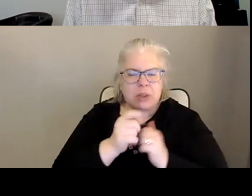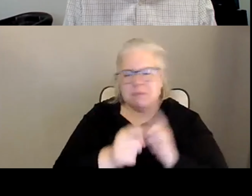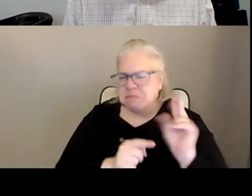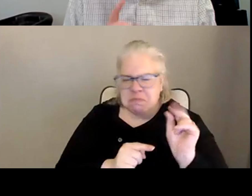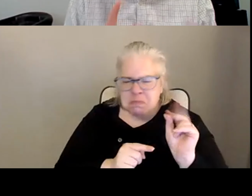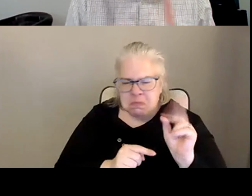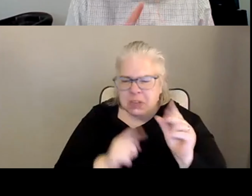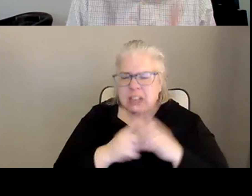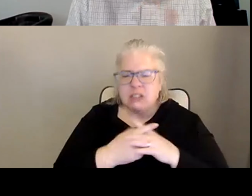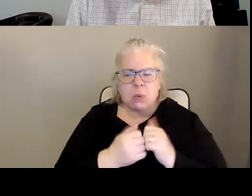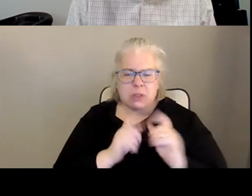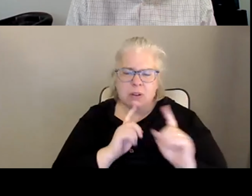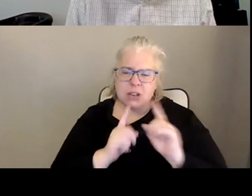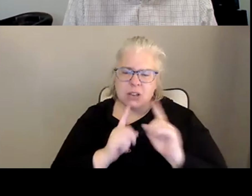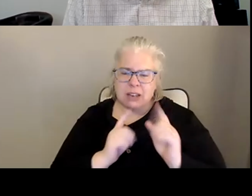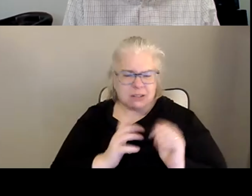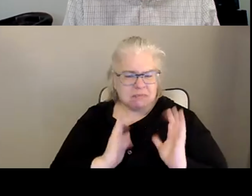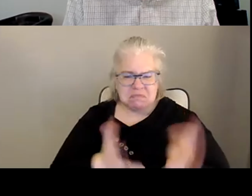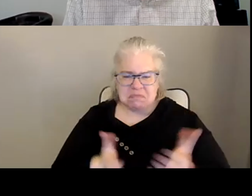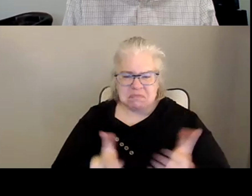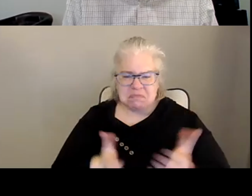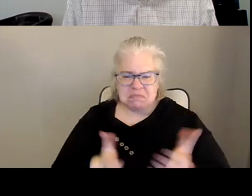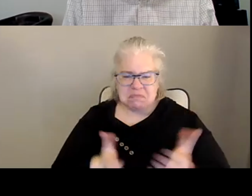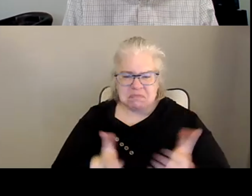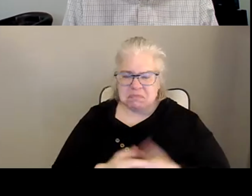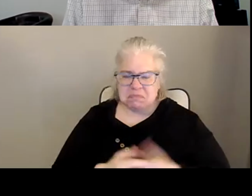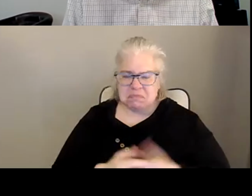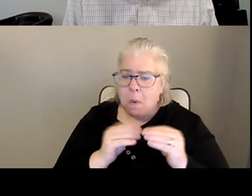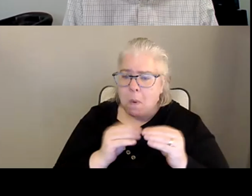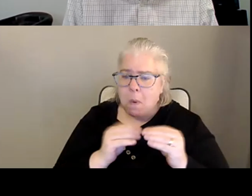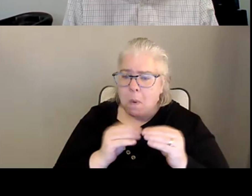So is there anything else that we want to take away before we wrap up or land the plane here?